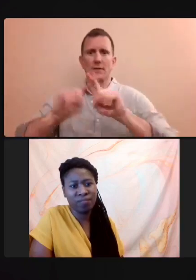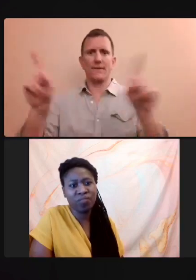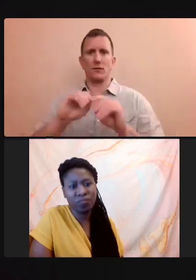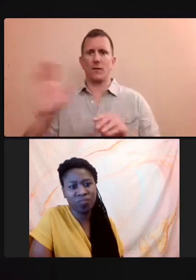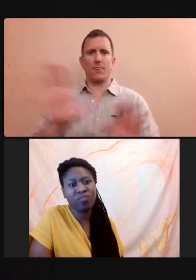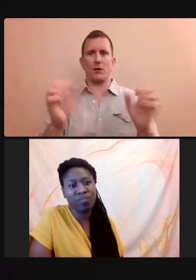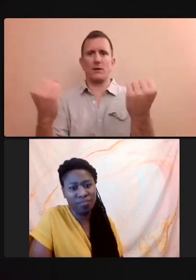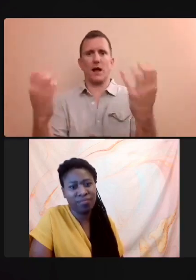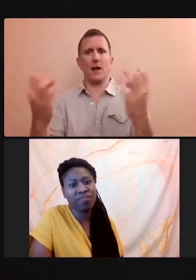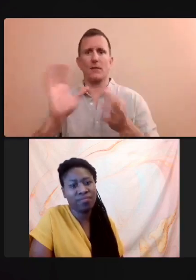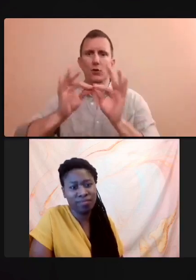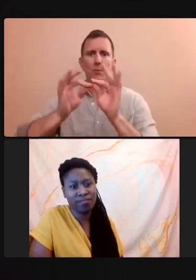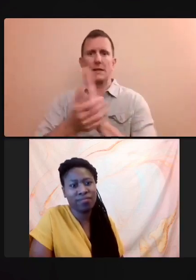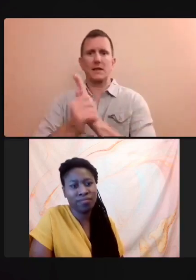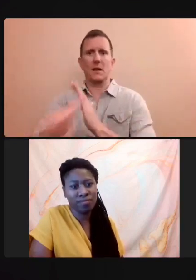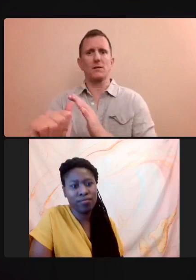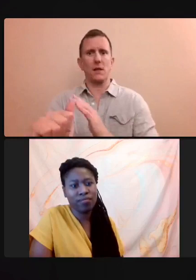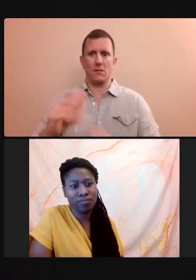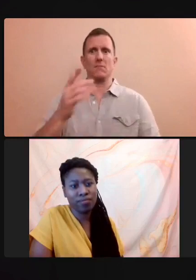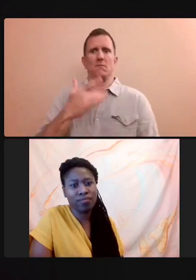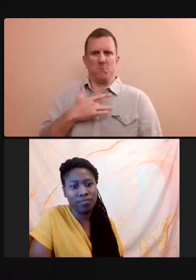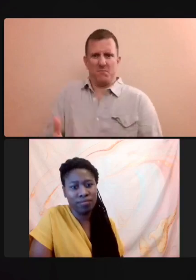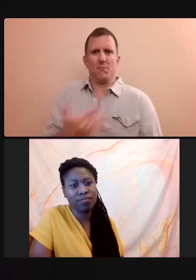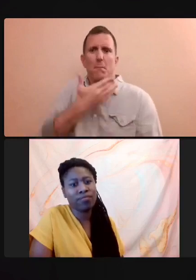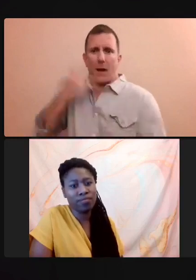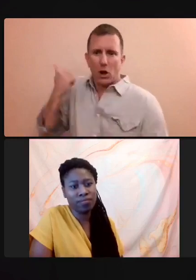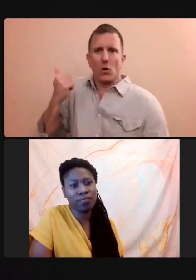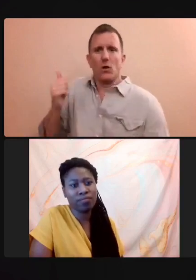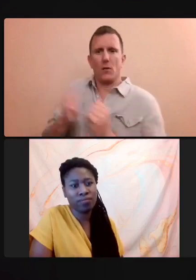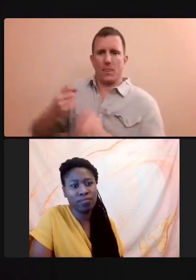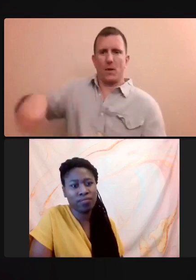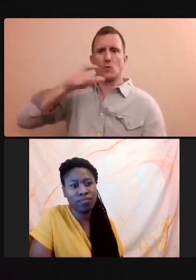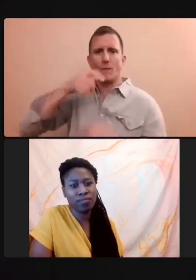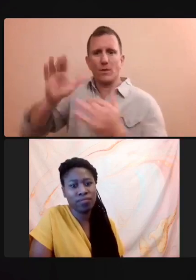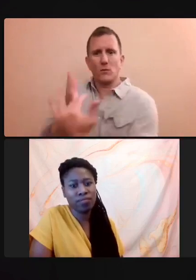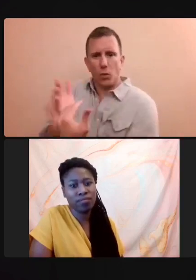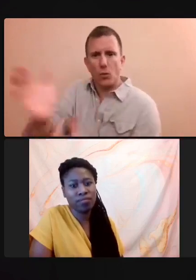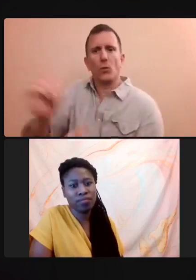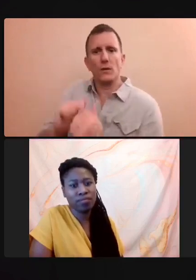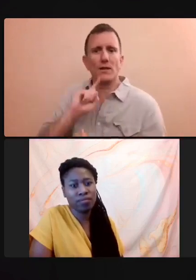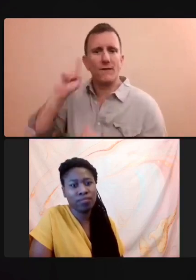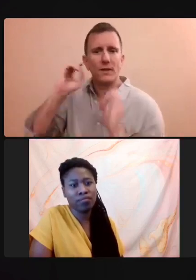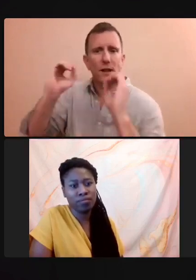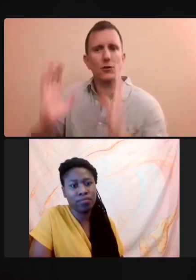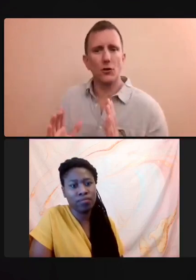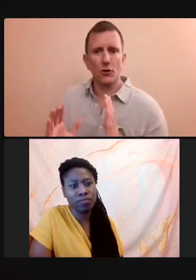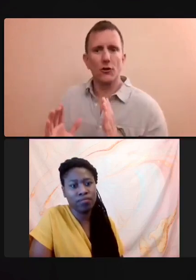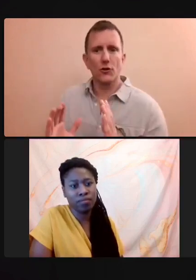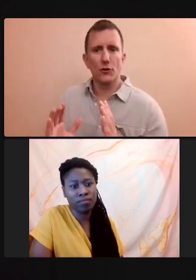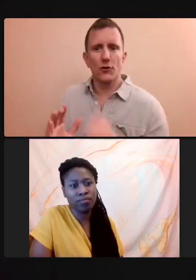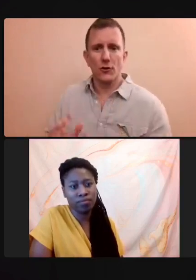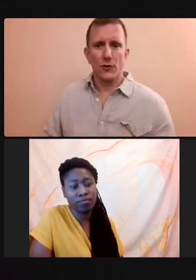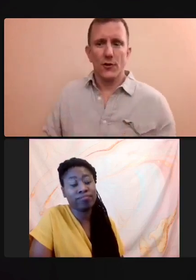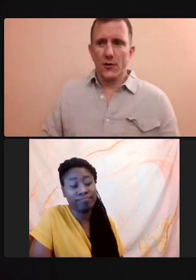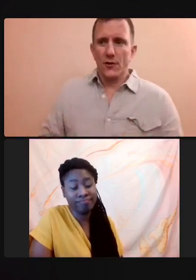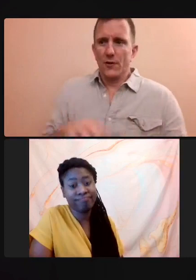and how the hearing students may feel a better connection with a hearing instructor who's using spoken English to teach ASL.